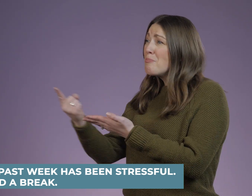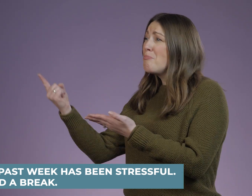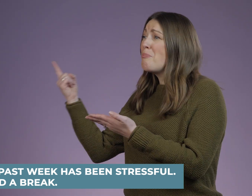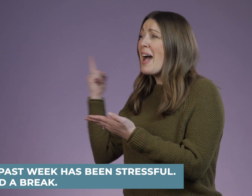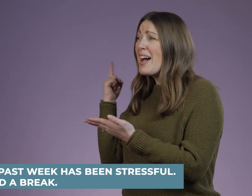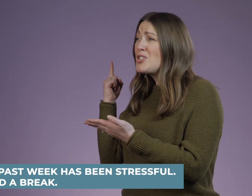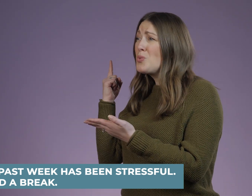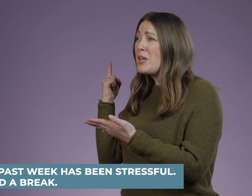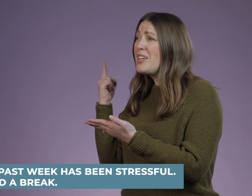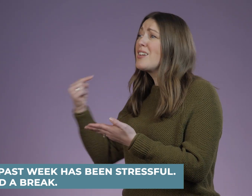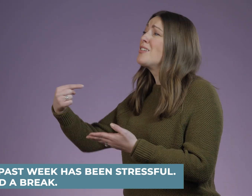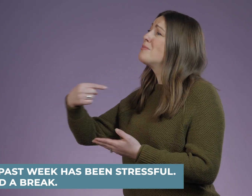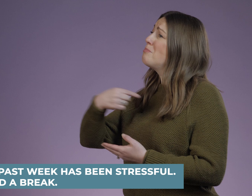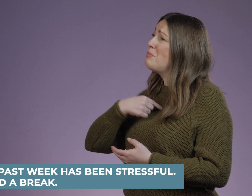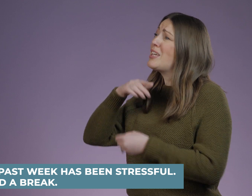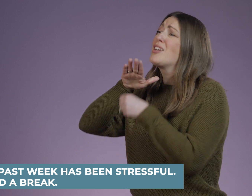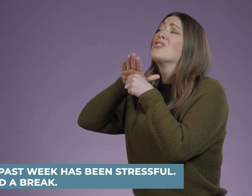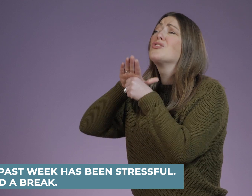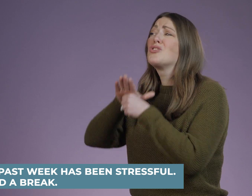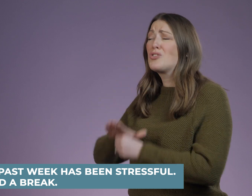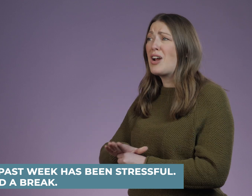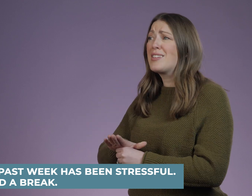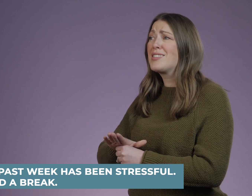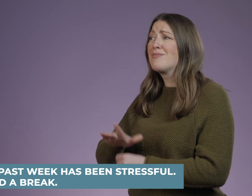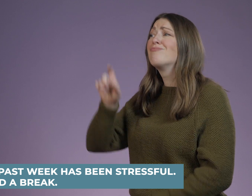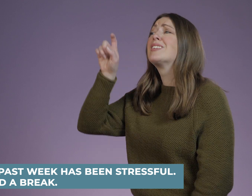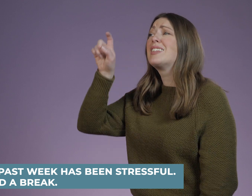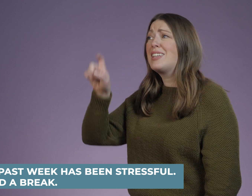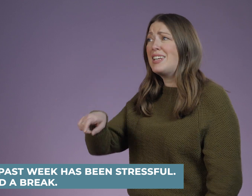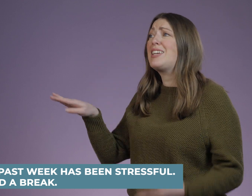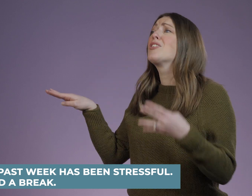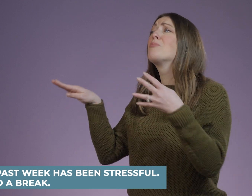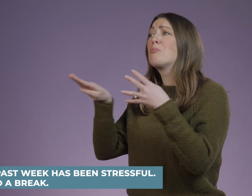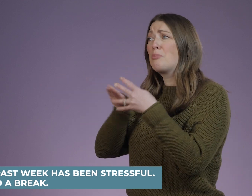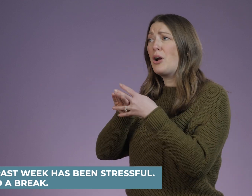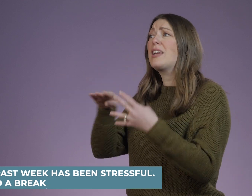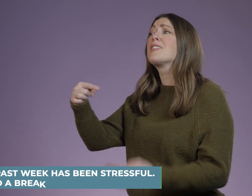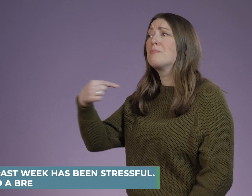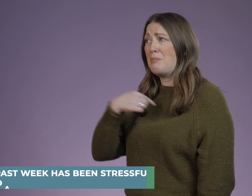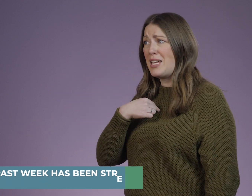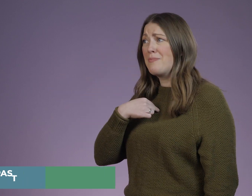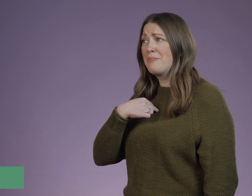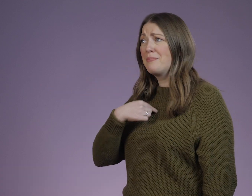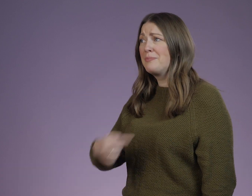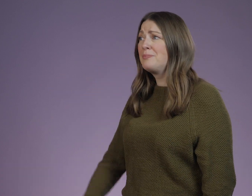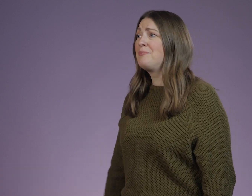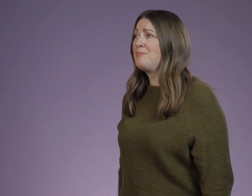PAST WEEK ME STRESSED. NEED BREAK ME